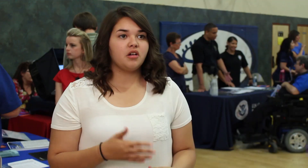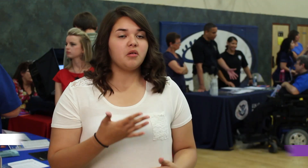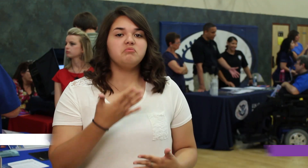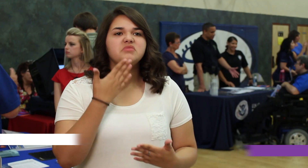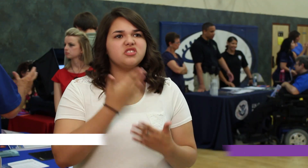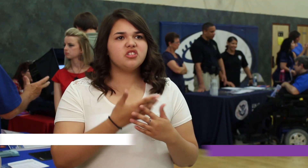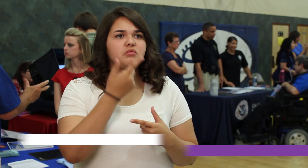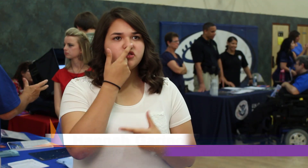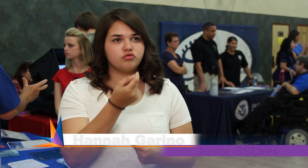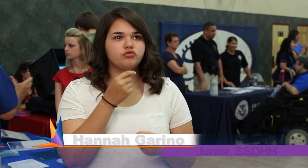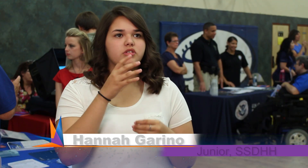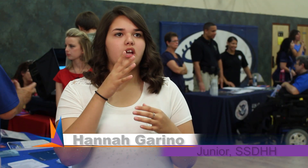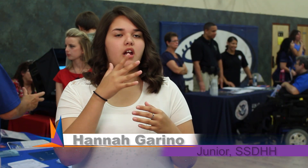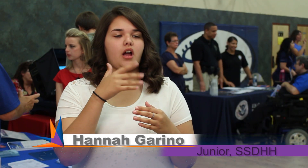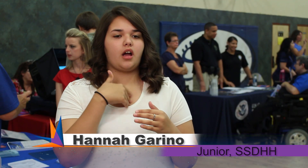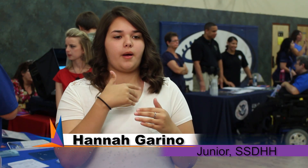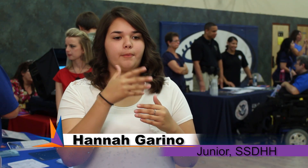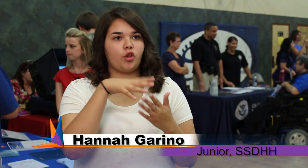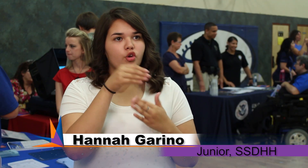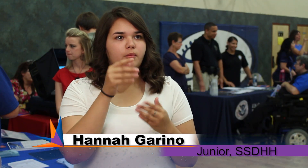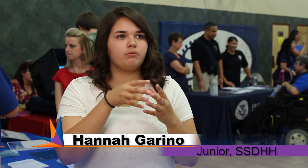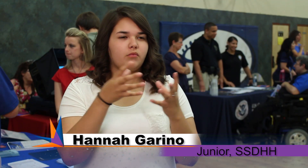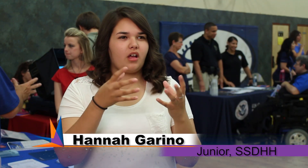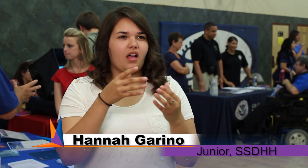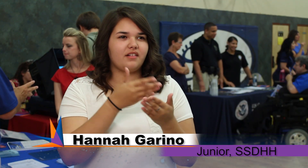Hannah: "I thought it was good and it was really interesting.